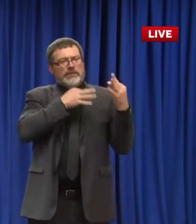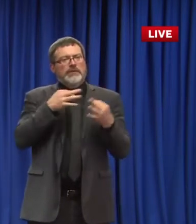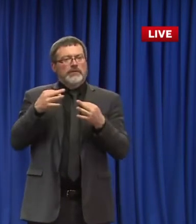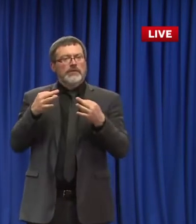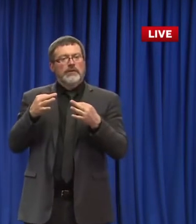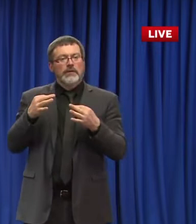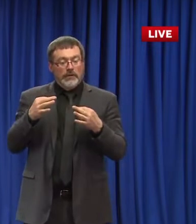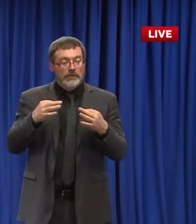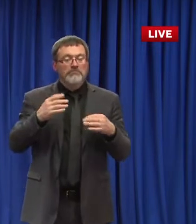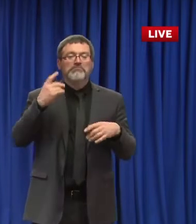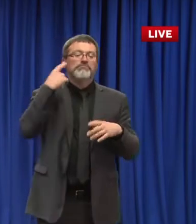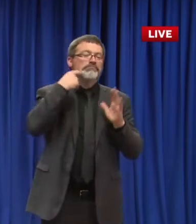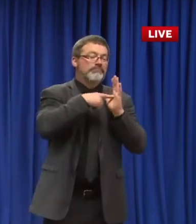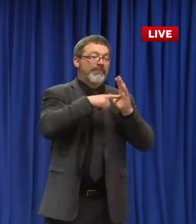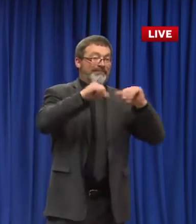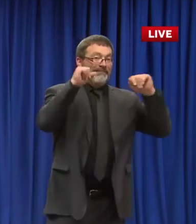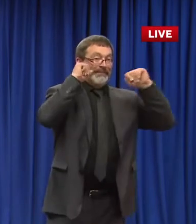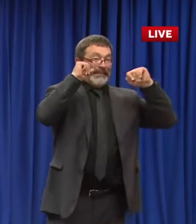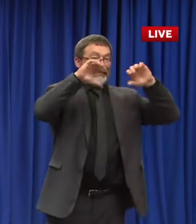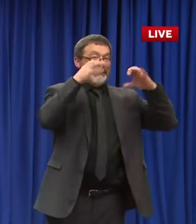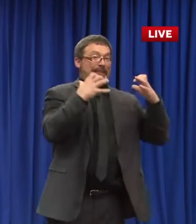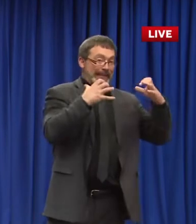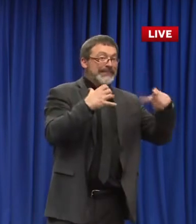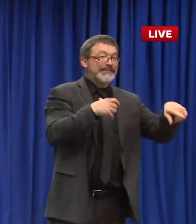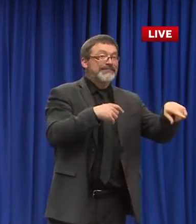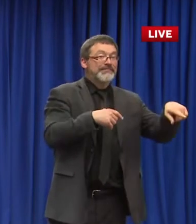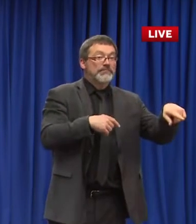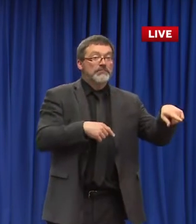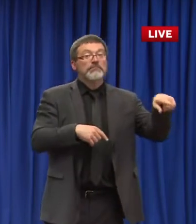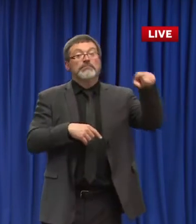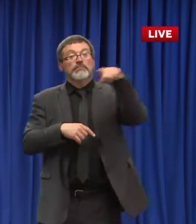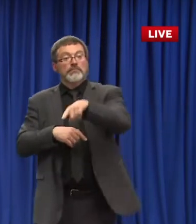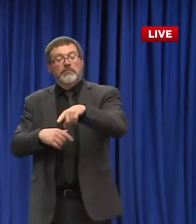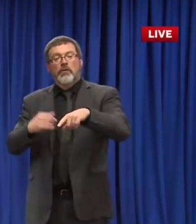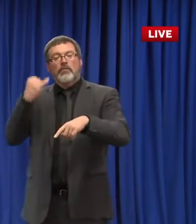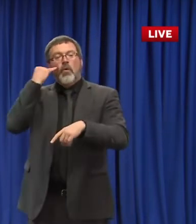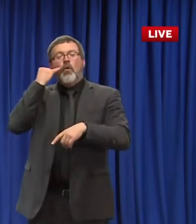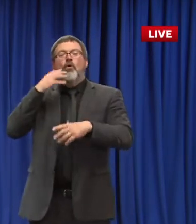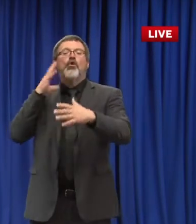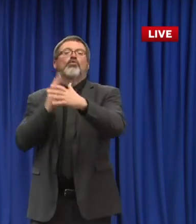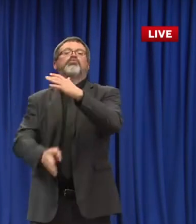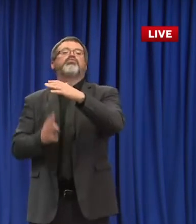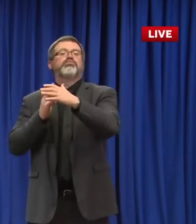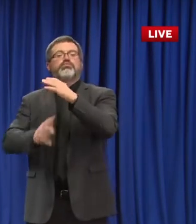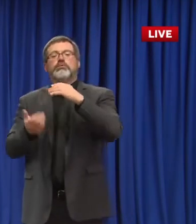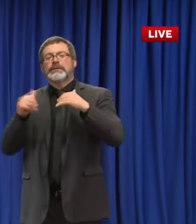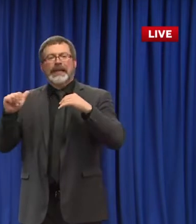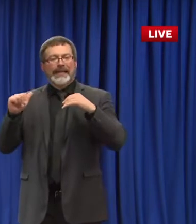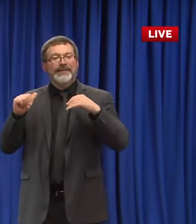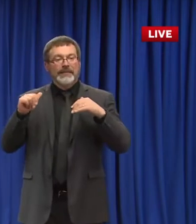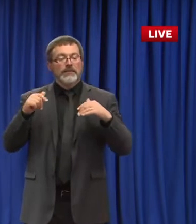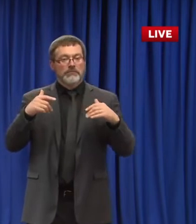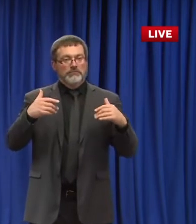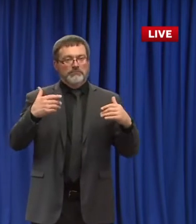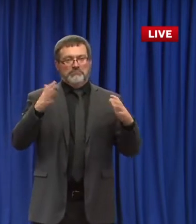SO THE EXAMPLE YOU GAVE IS WHAT’S THE DIFFERENCE DIFFERENCE BETWEEN A FITNESS CLASS AND SOMEONE IN A BUNCH. PEOPLE COMING IN WORKING ON MACHINES.